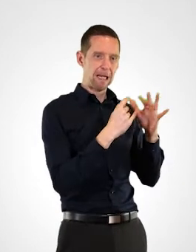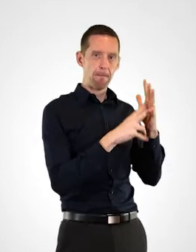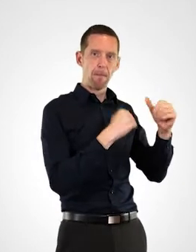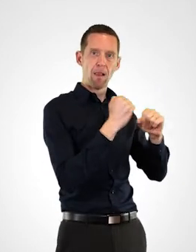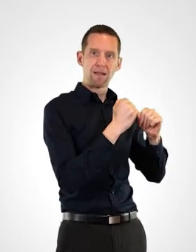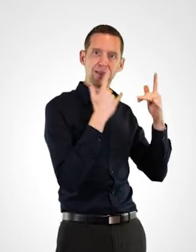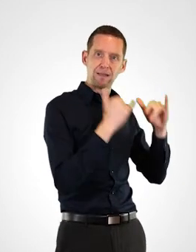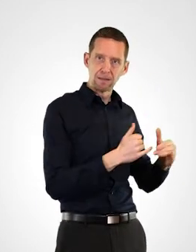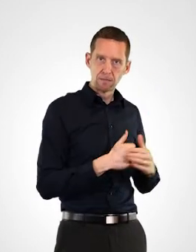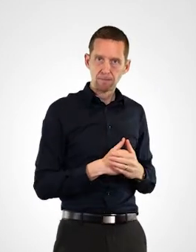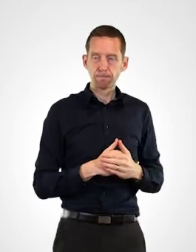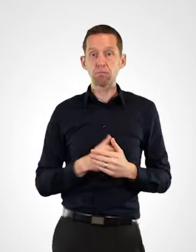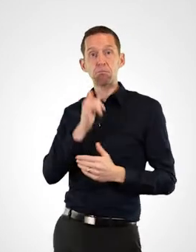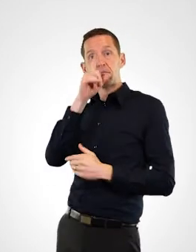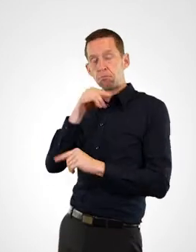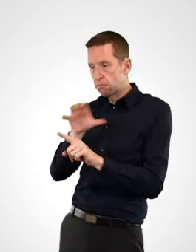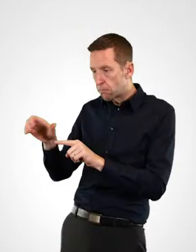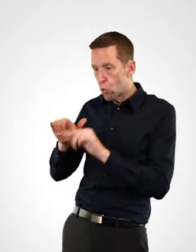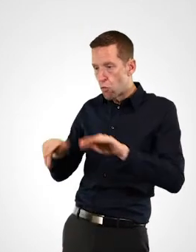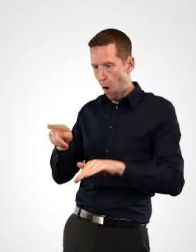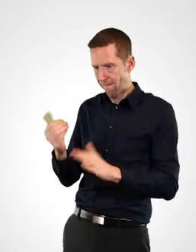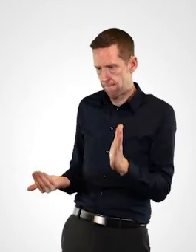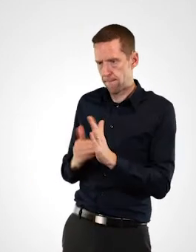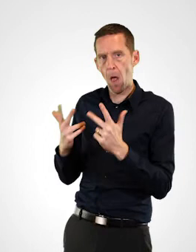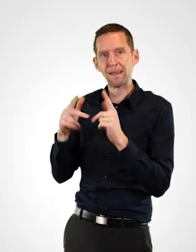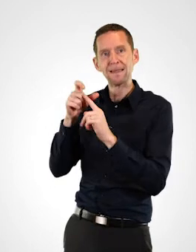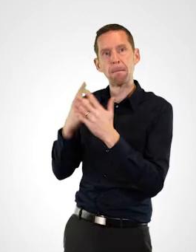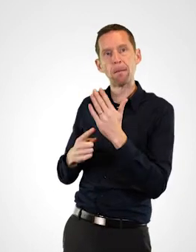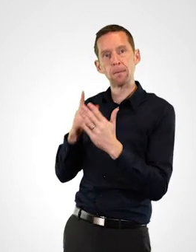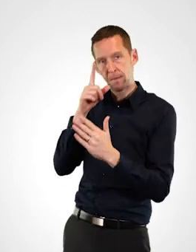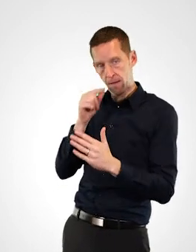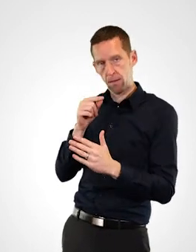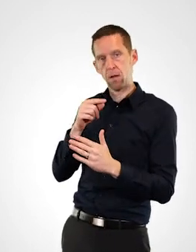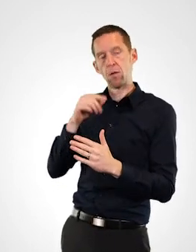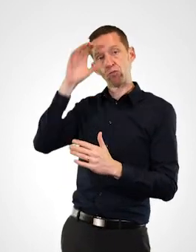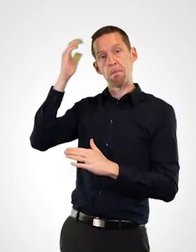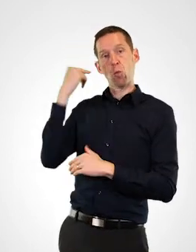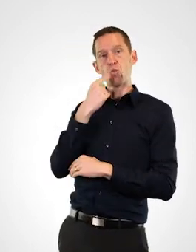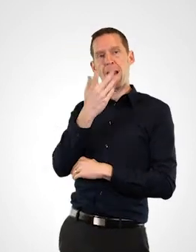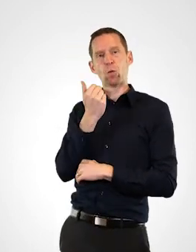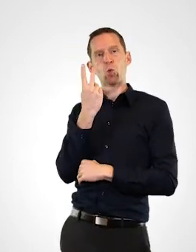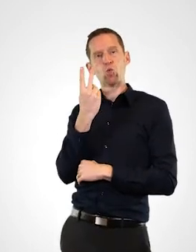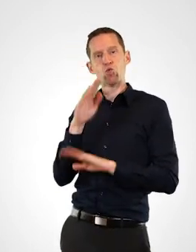It may identify children with secondary disabilities. We noticed that the two children who had secondary disabilities